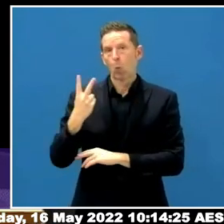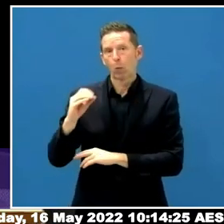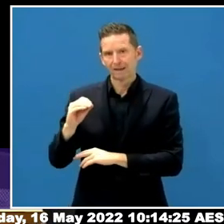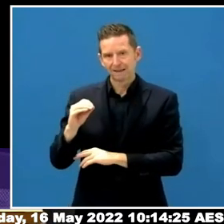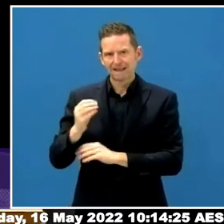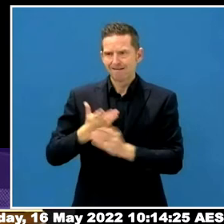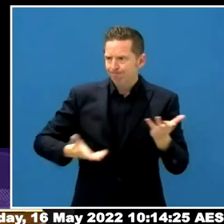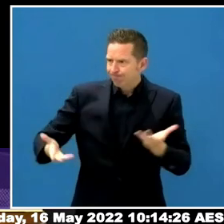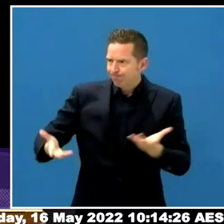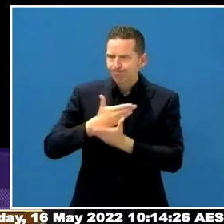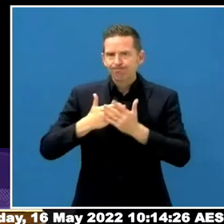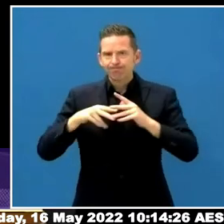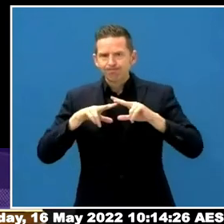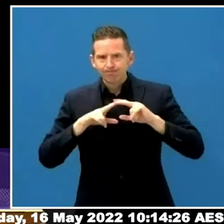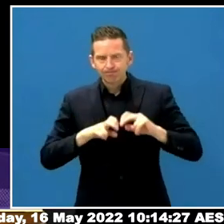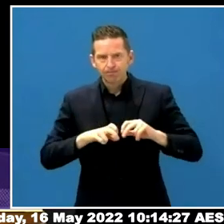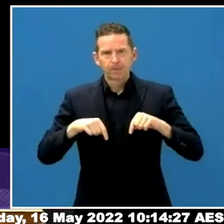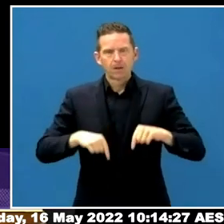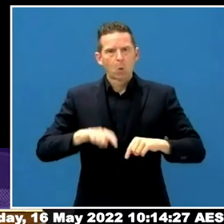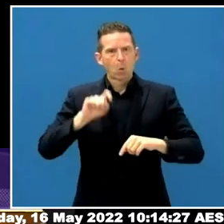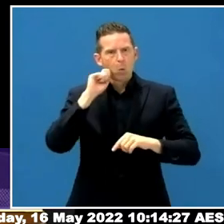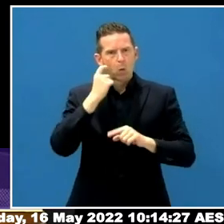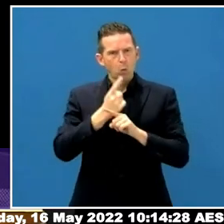hearing will focus on a particular disability service provider.